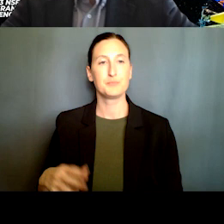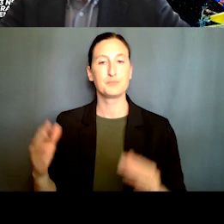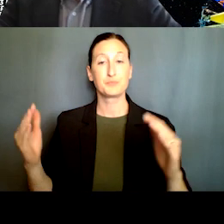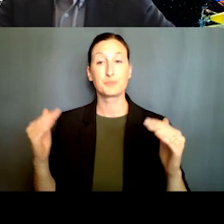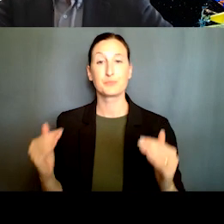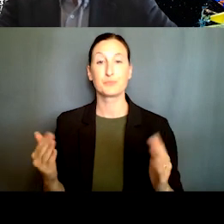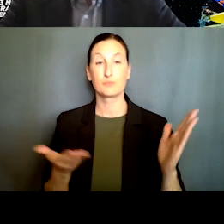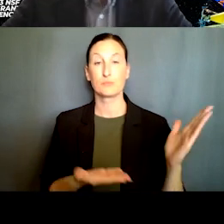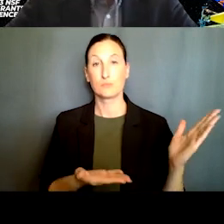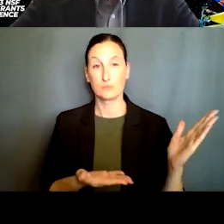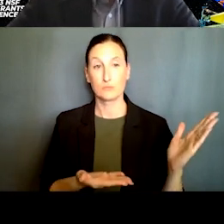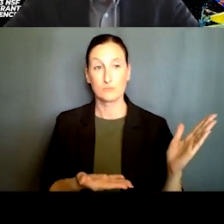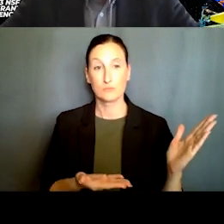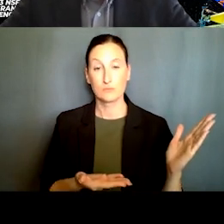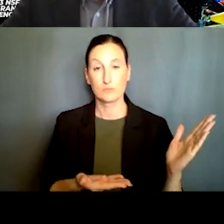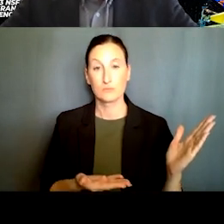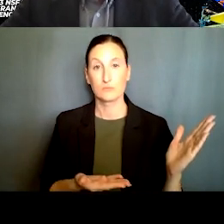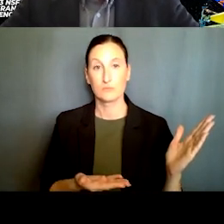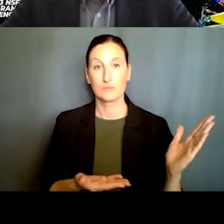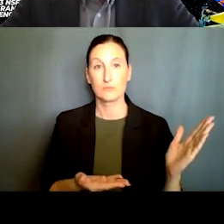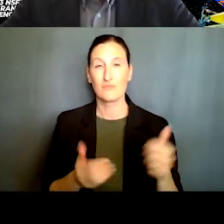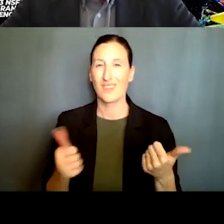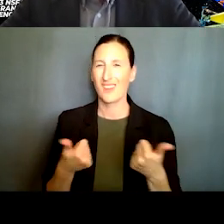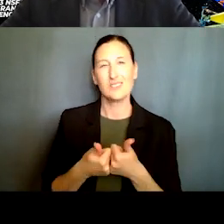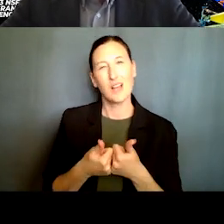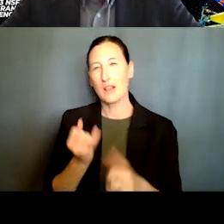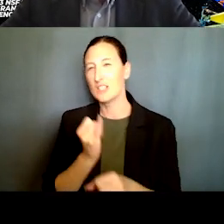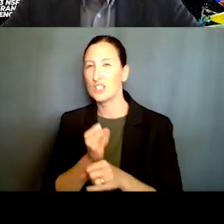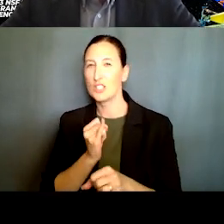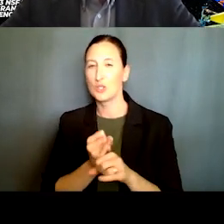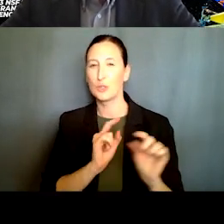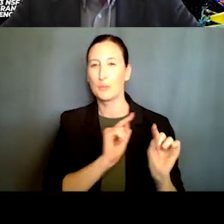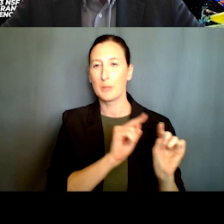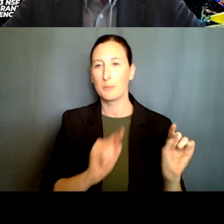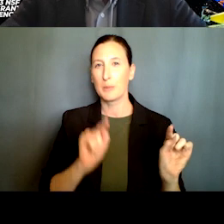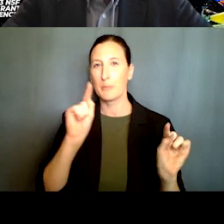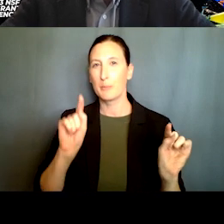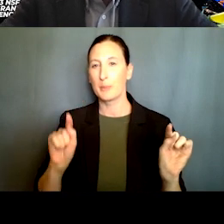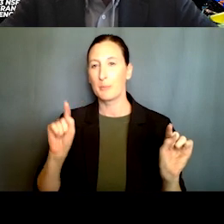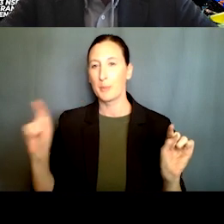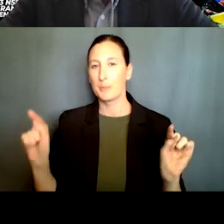First are what's called quantum leap challenge institutes. There's four of them.